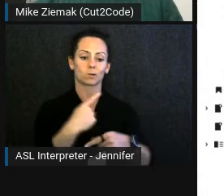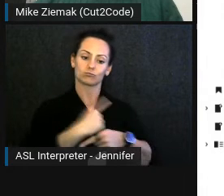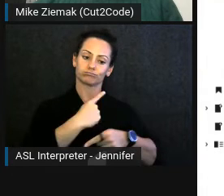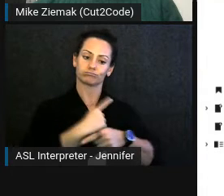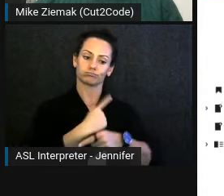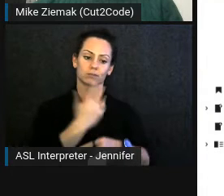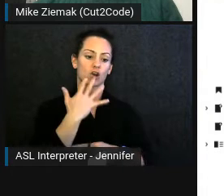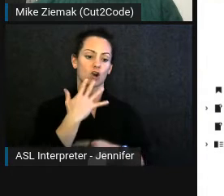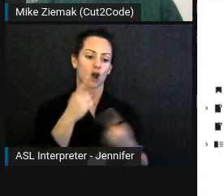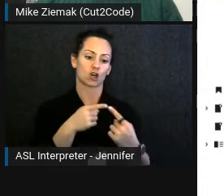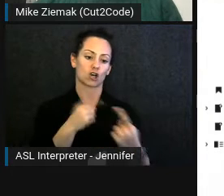Let's make it black.